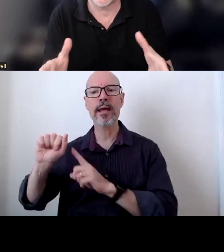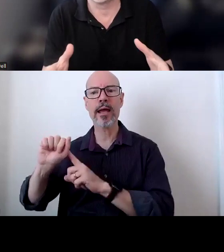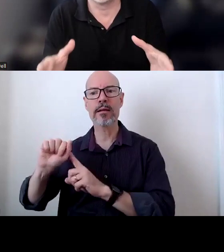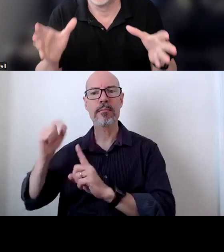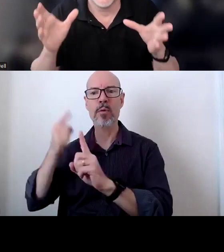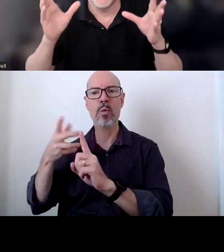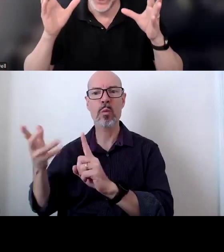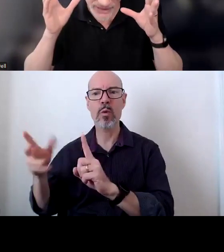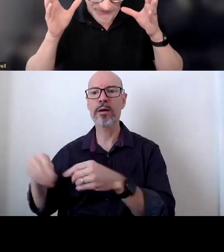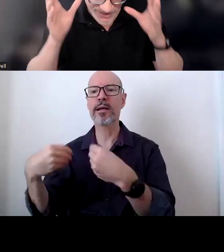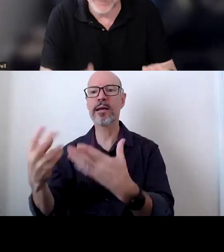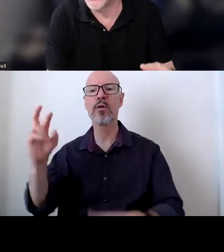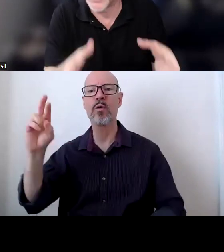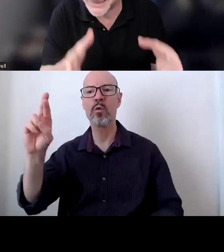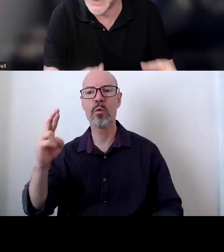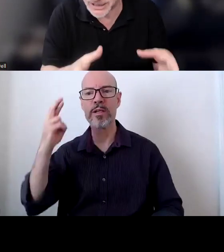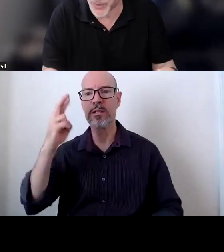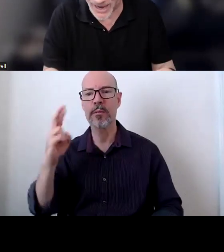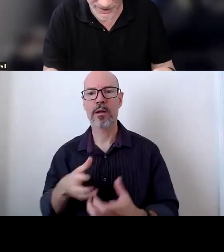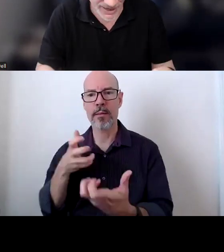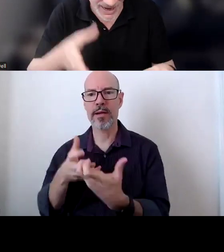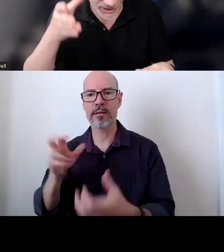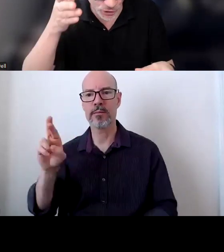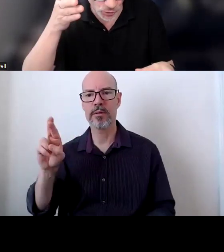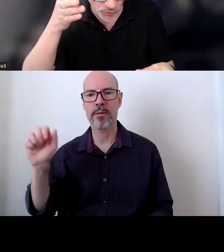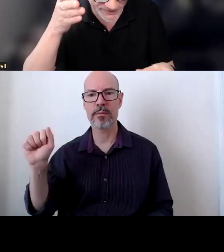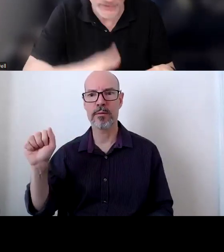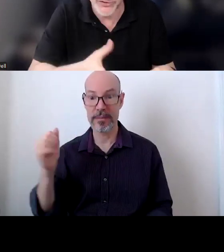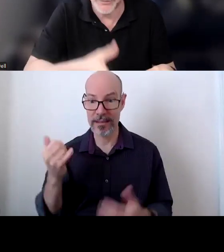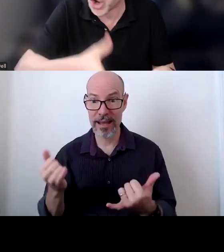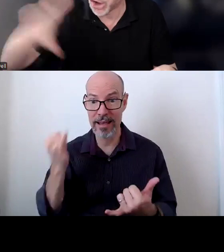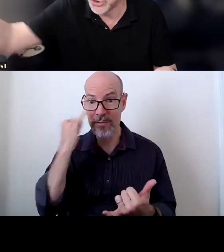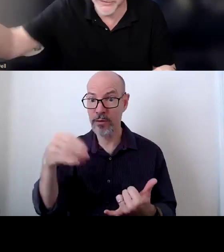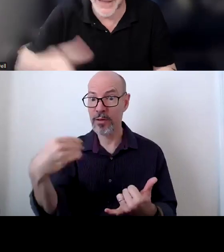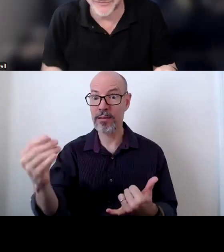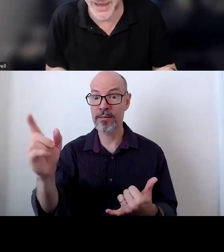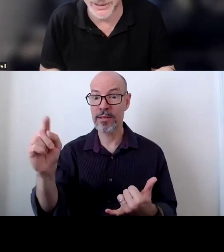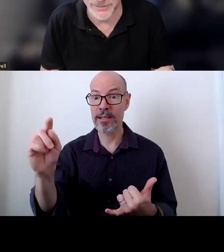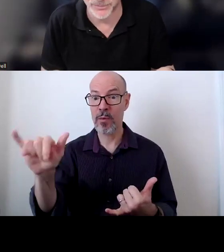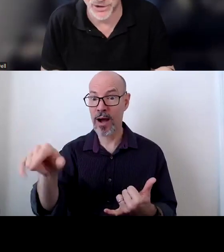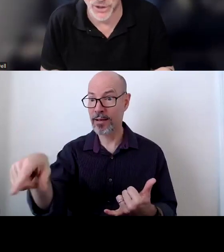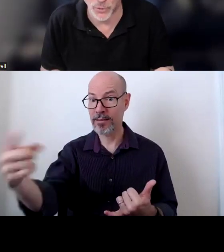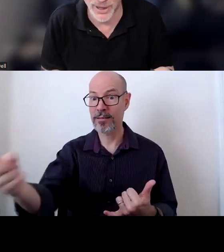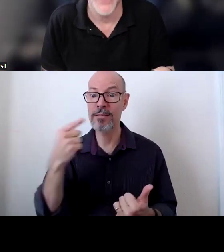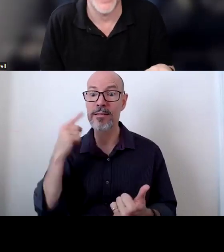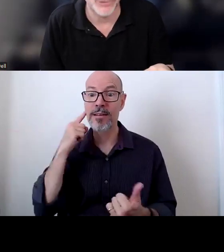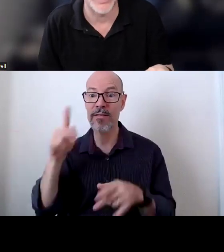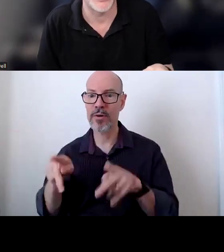have to provide what is Today I tell you if you gave a Deaf person a TTY and said to them, call your Deaf family